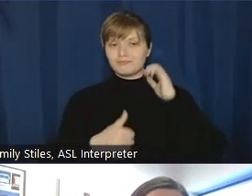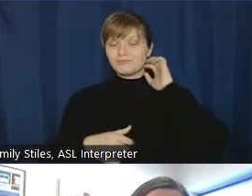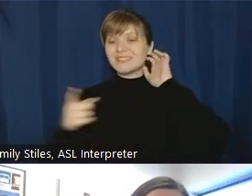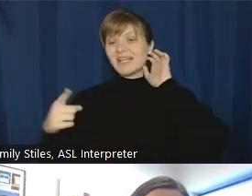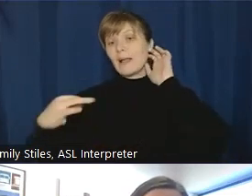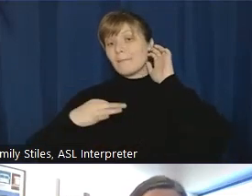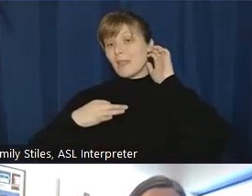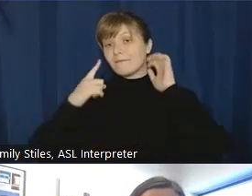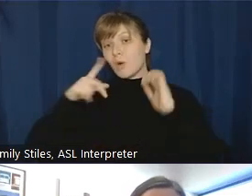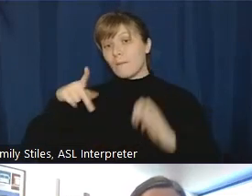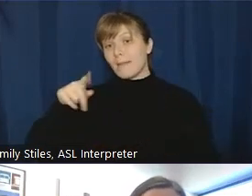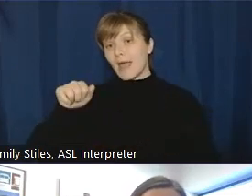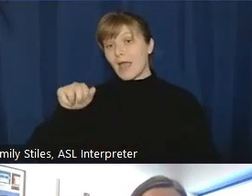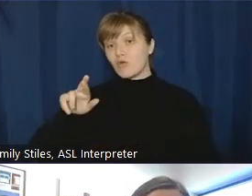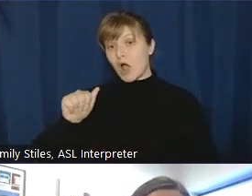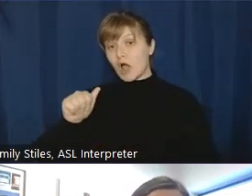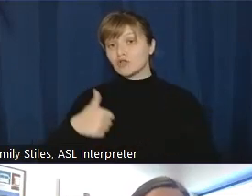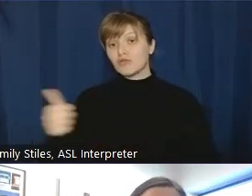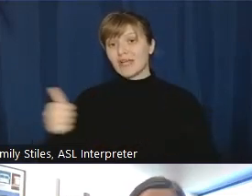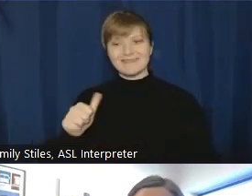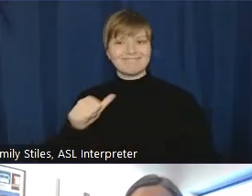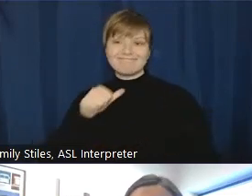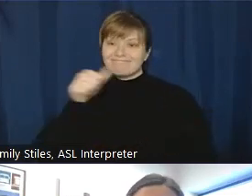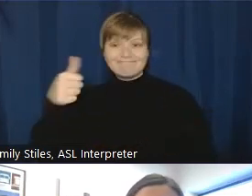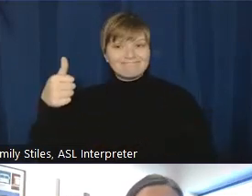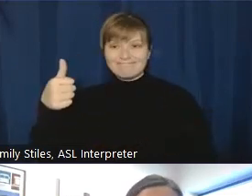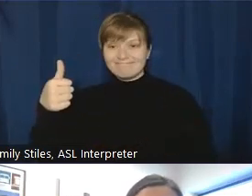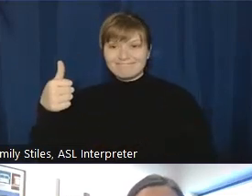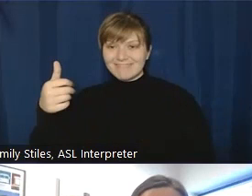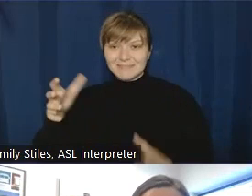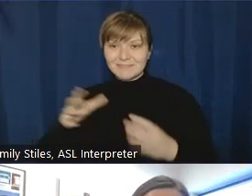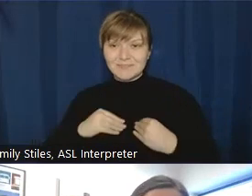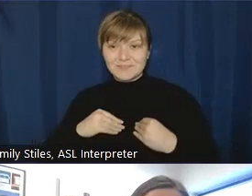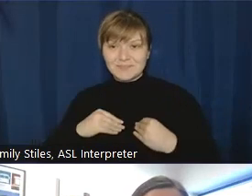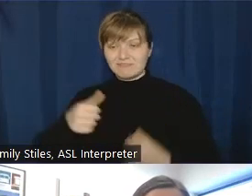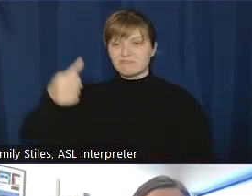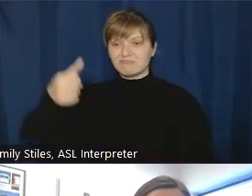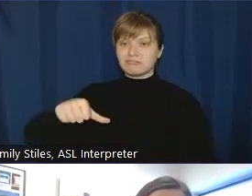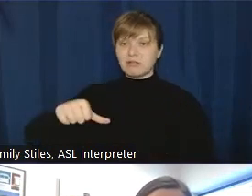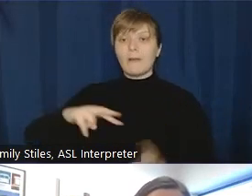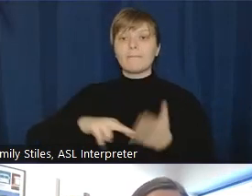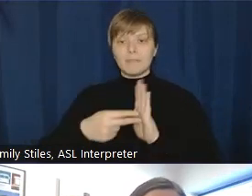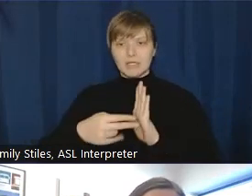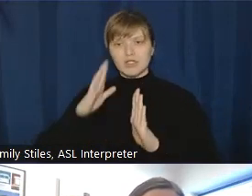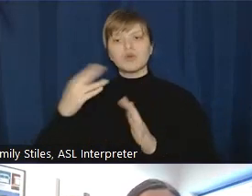bus. This service is connecting people and providing that gap for people who